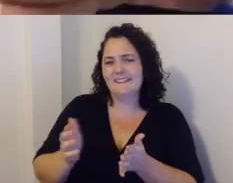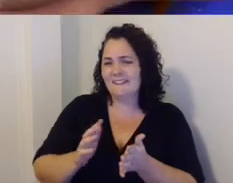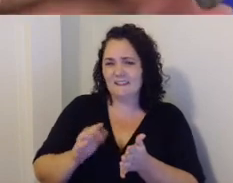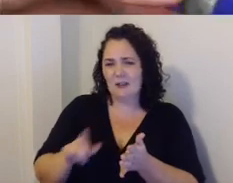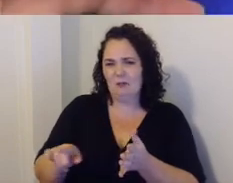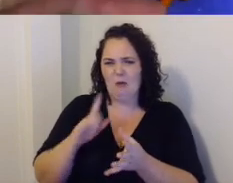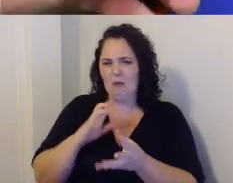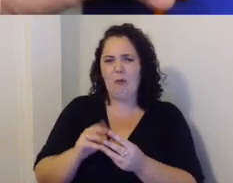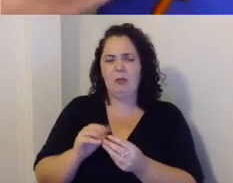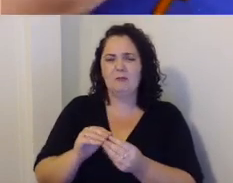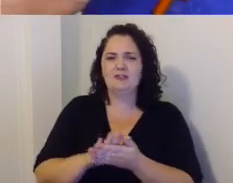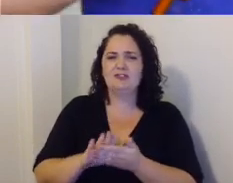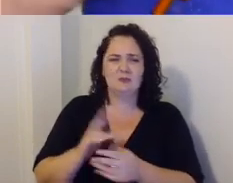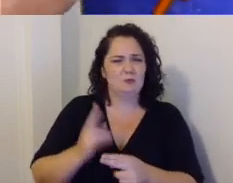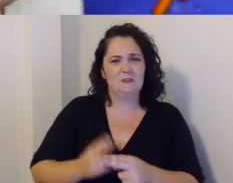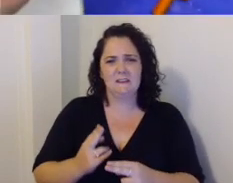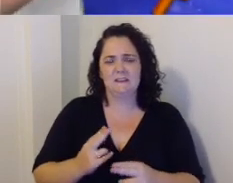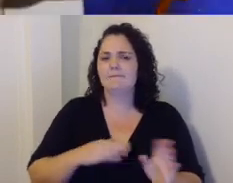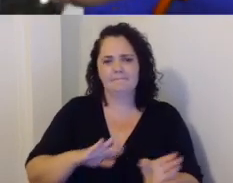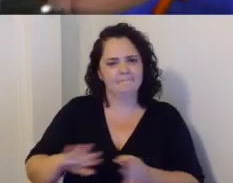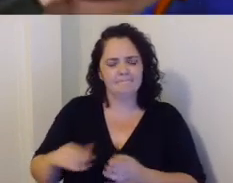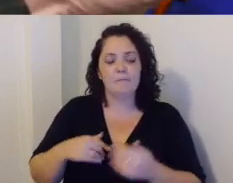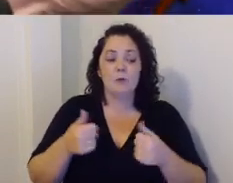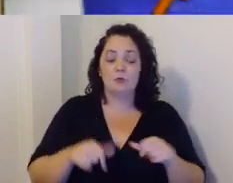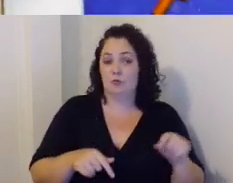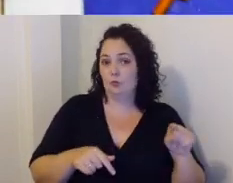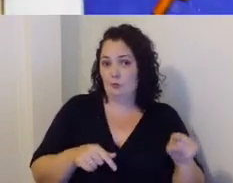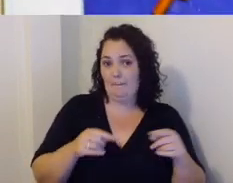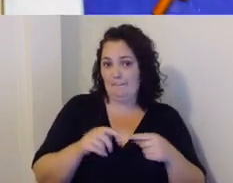up really really quickly so I'll be using these plastic erasers when I need to do that